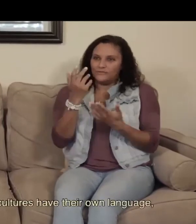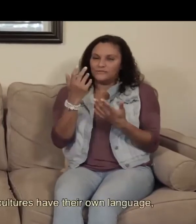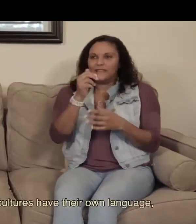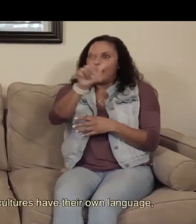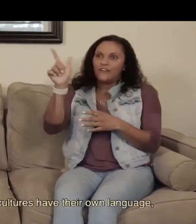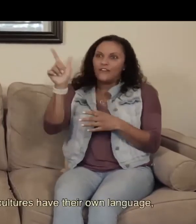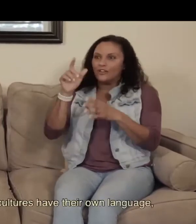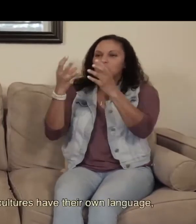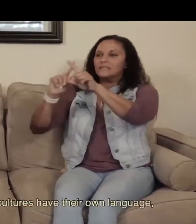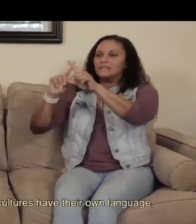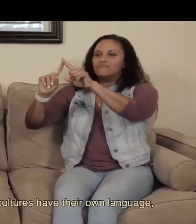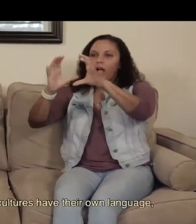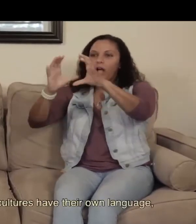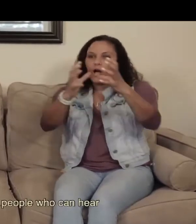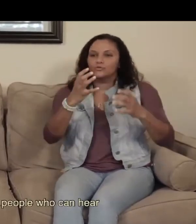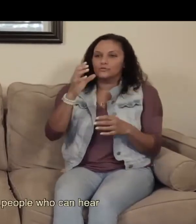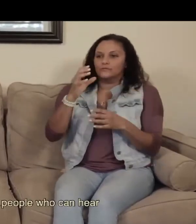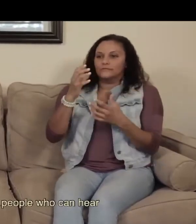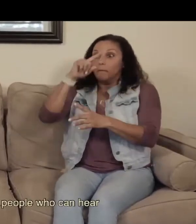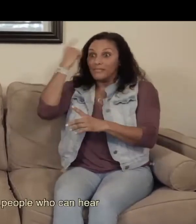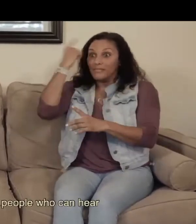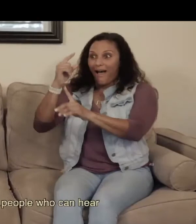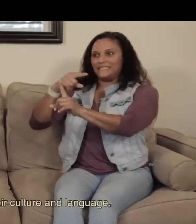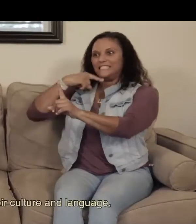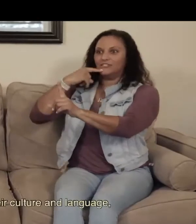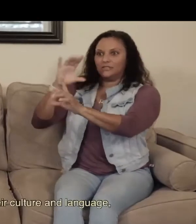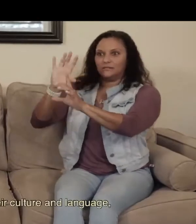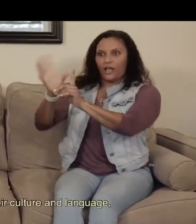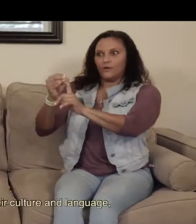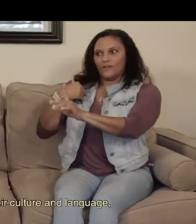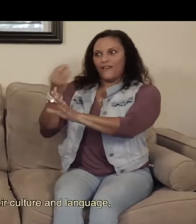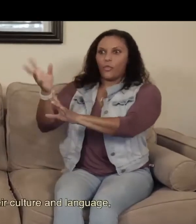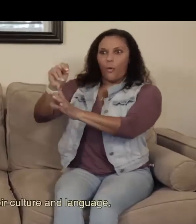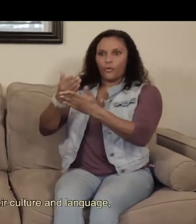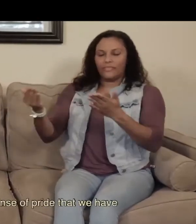cultures have their own language black people who can hear have their culture and language i feel